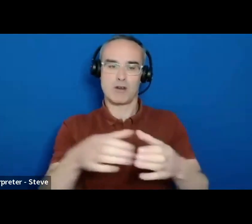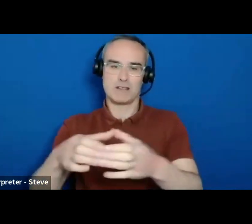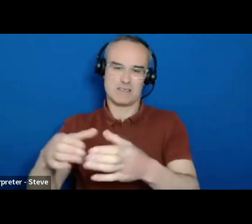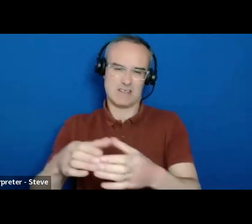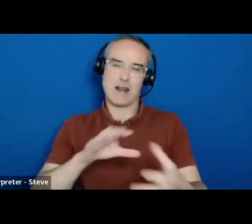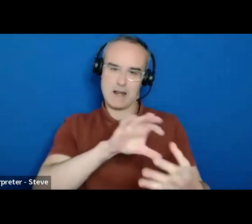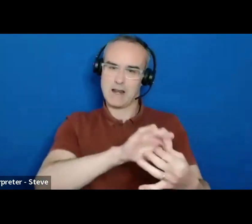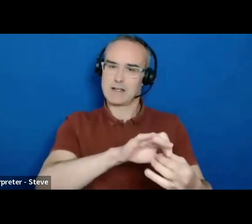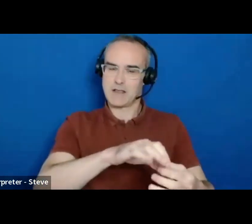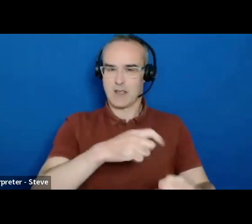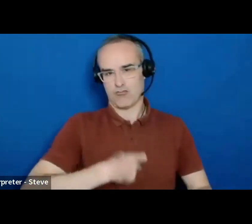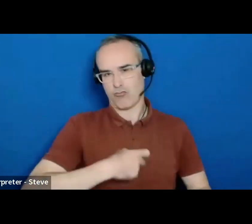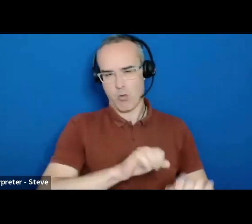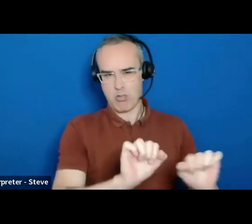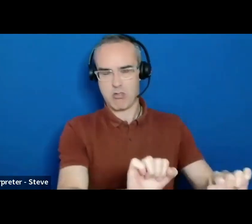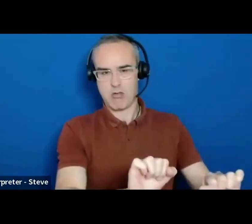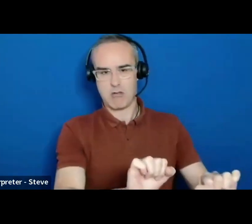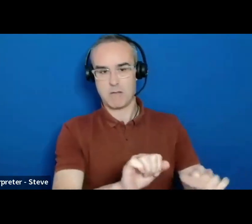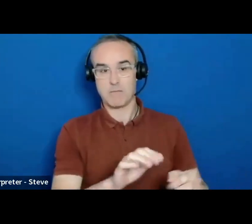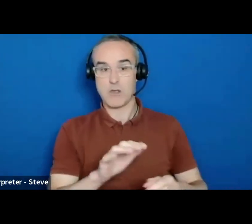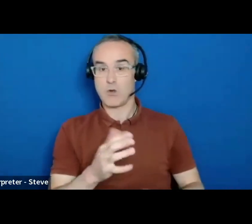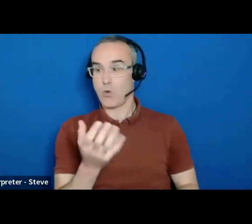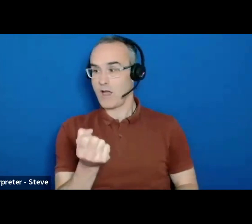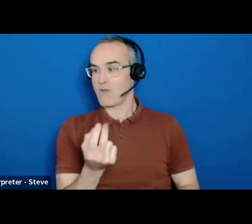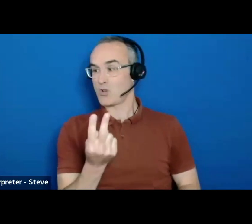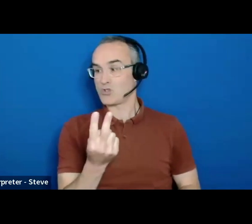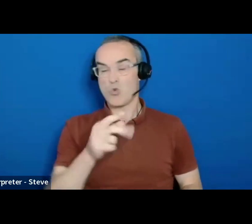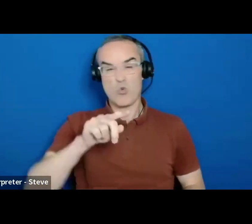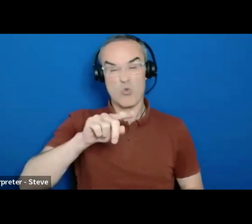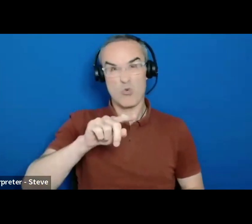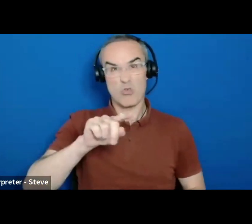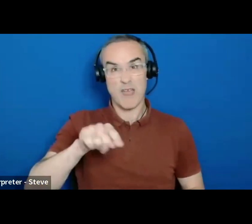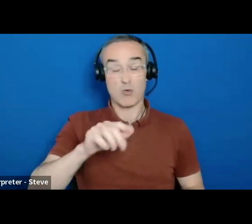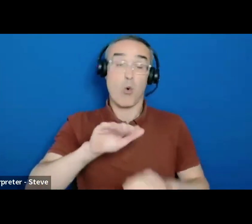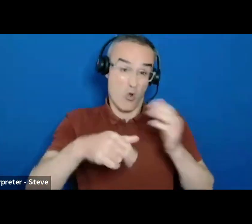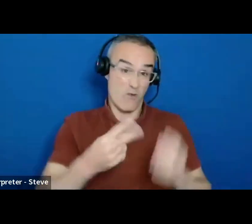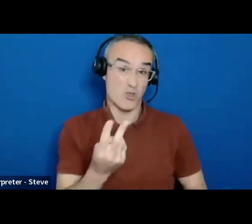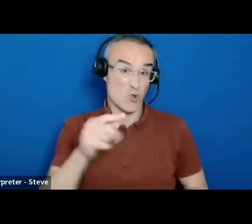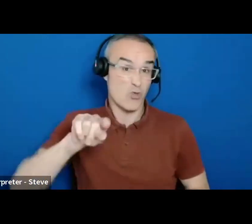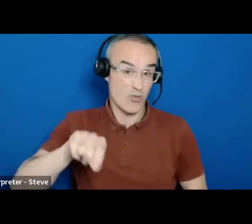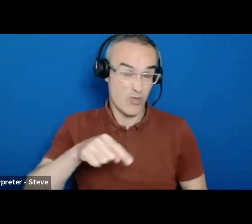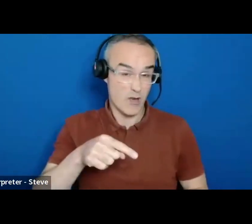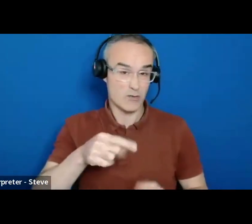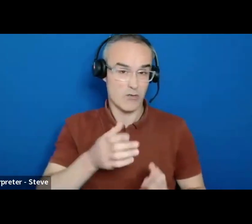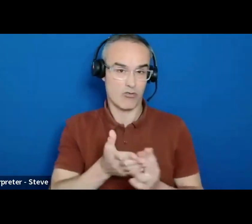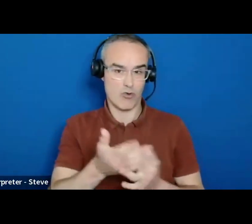We have about 2,000-plus appointments across our network of public bodies.